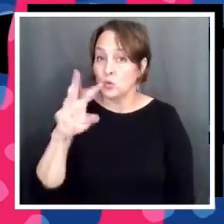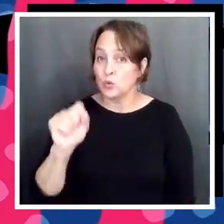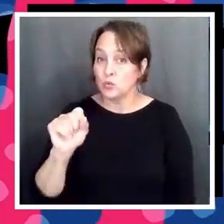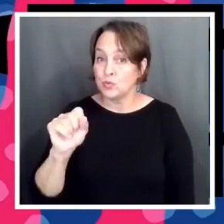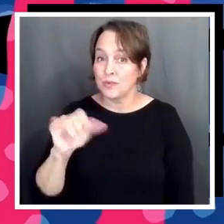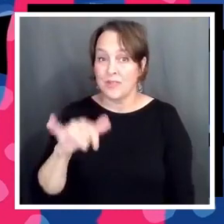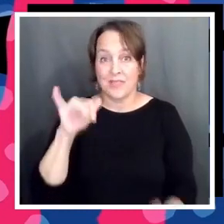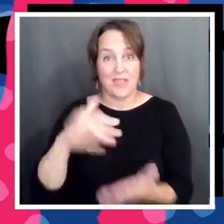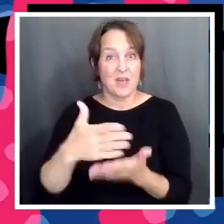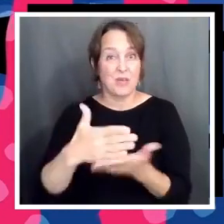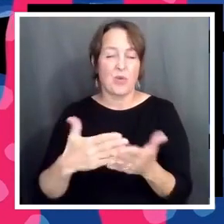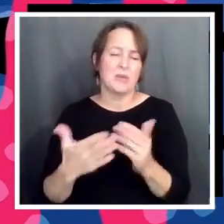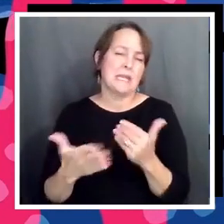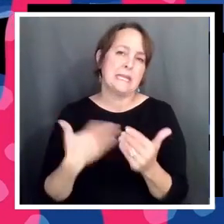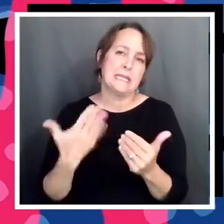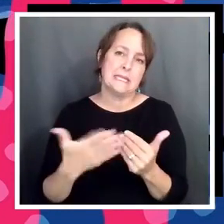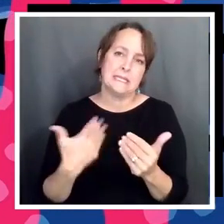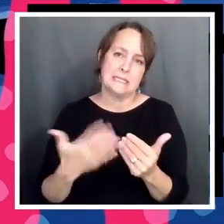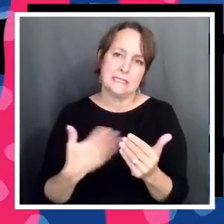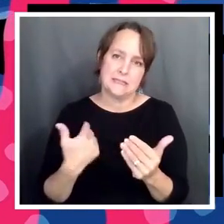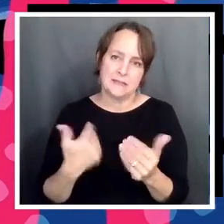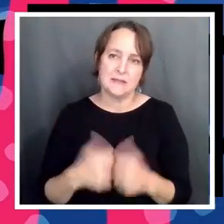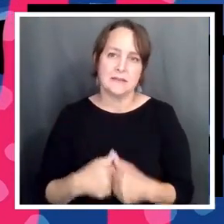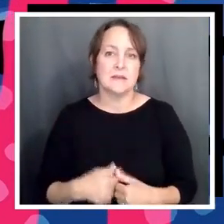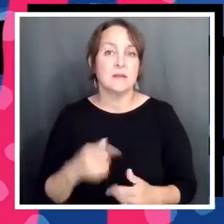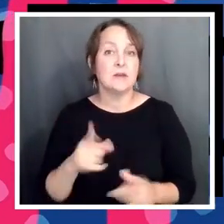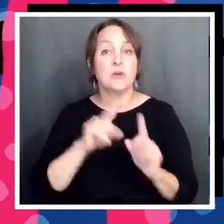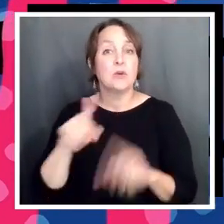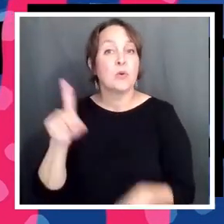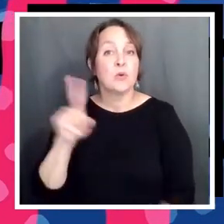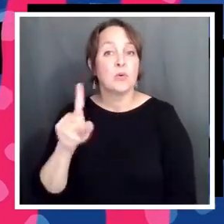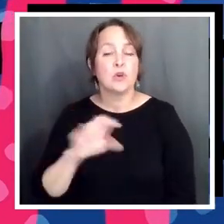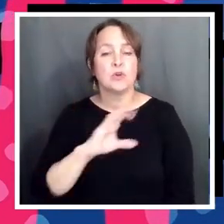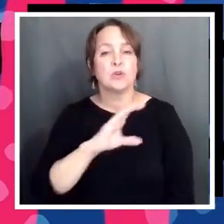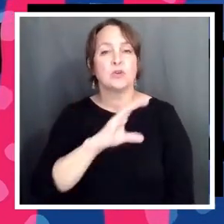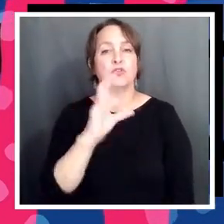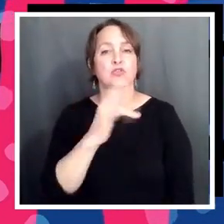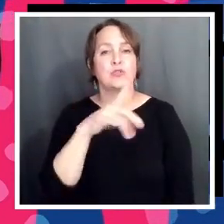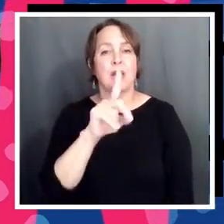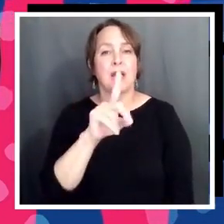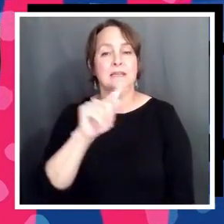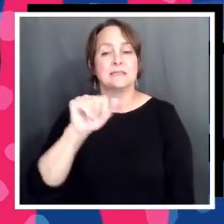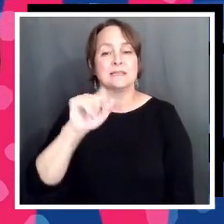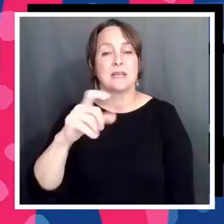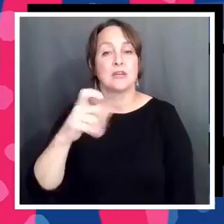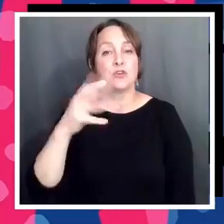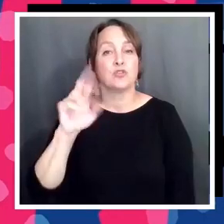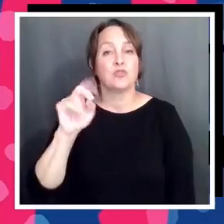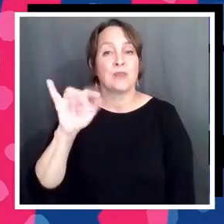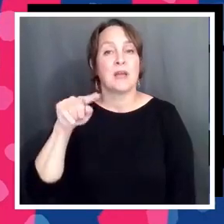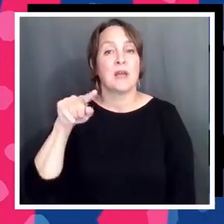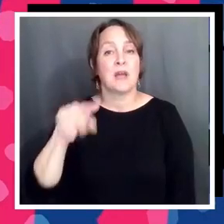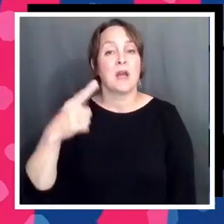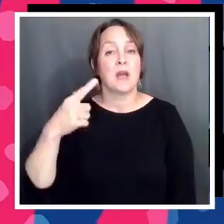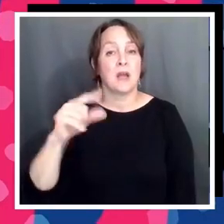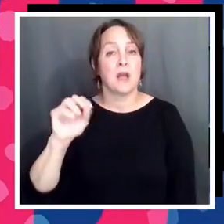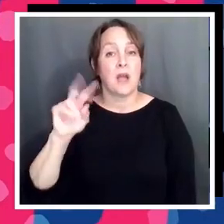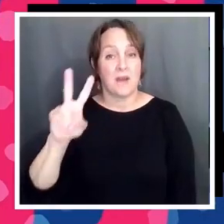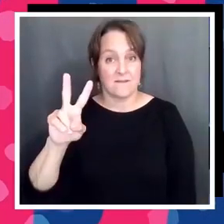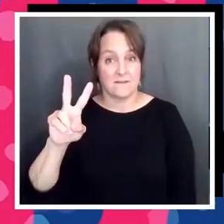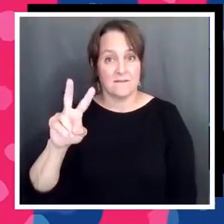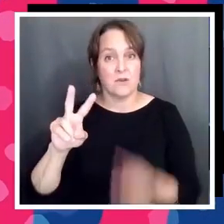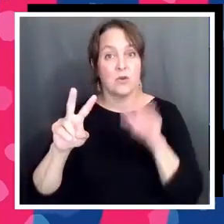YOU NEED TO GO SIGN UP FOR IT.